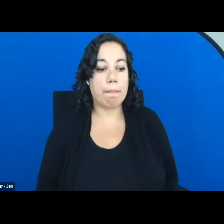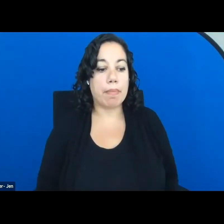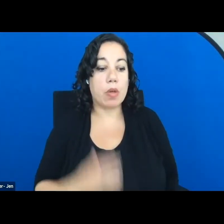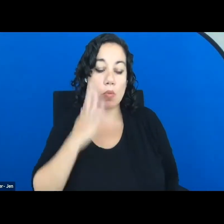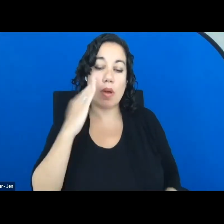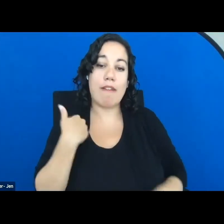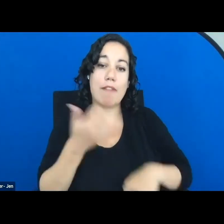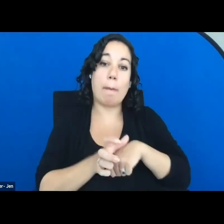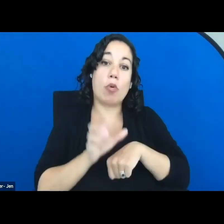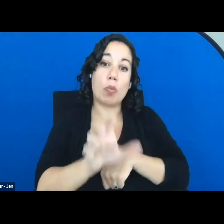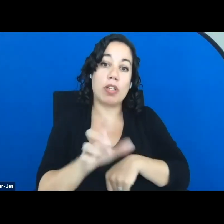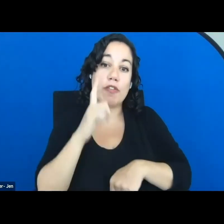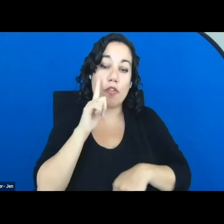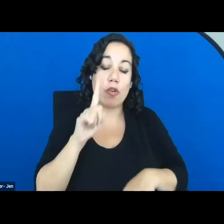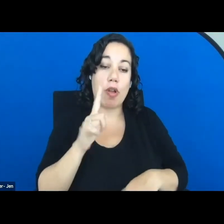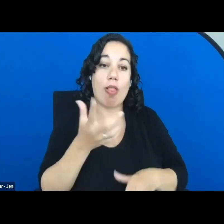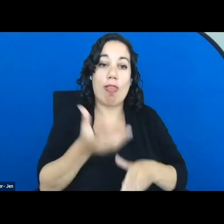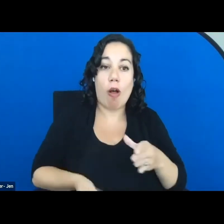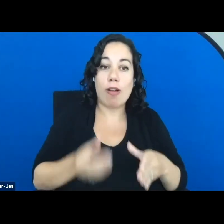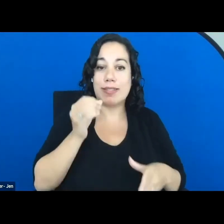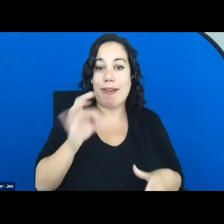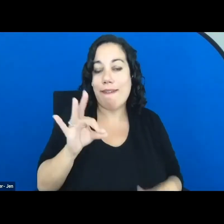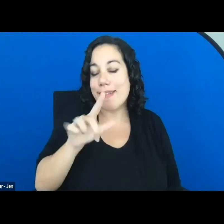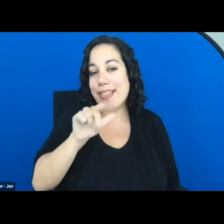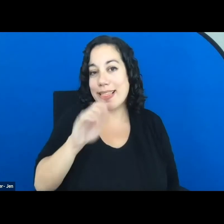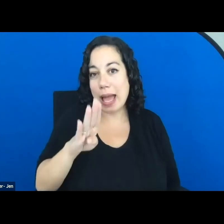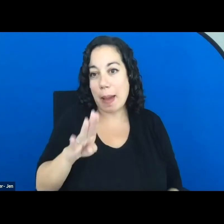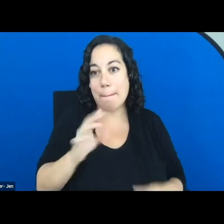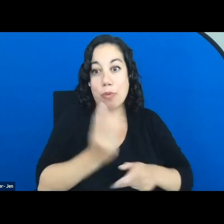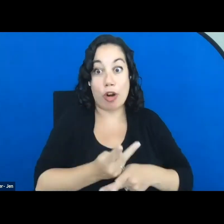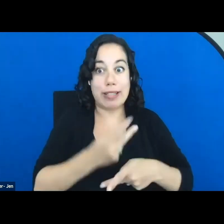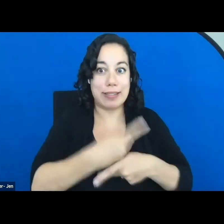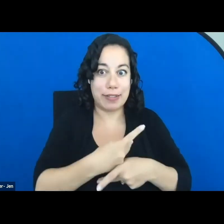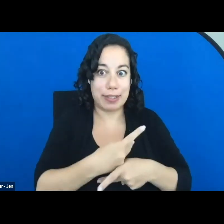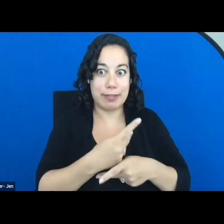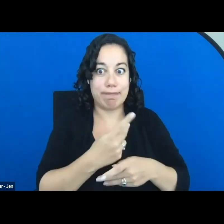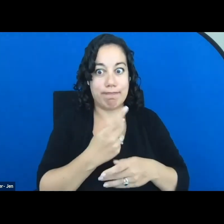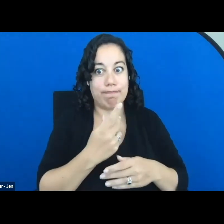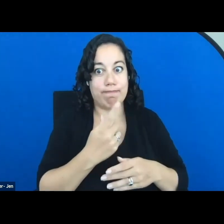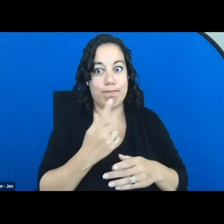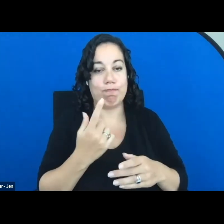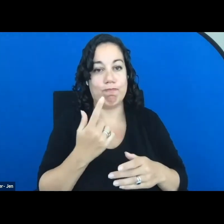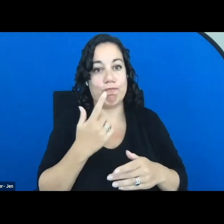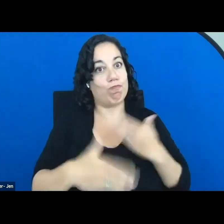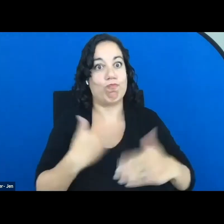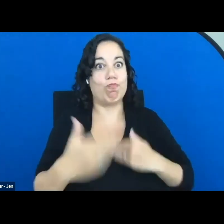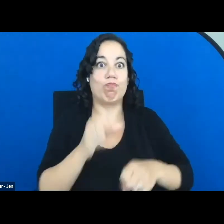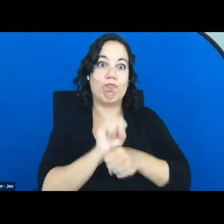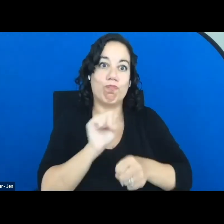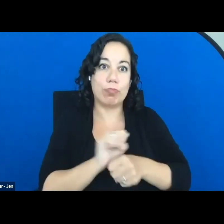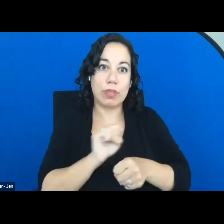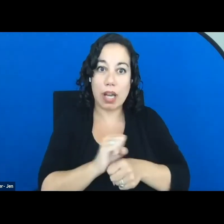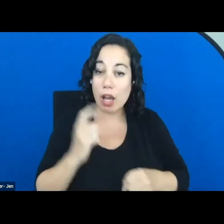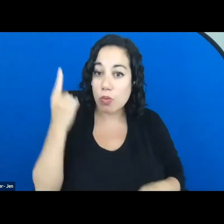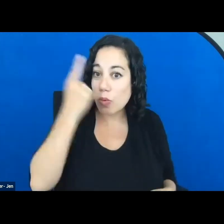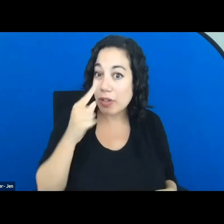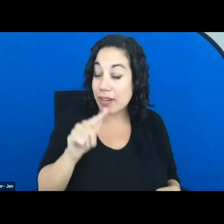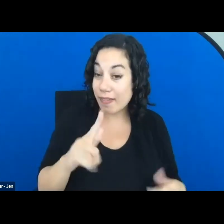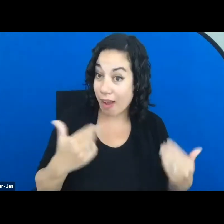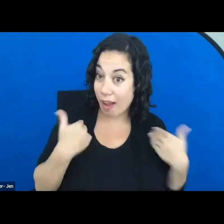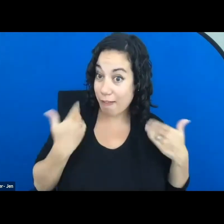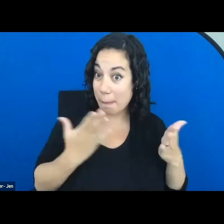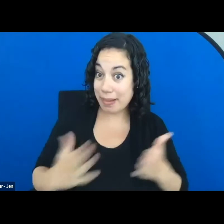will look for loss of lab productivity. Is there an idea of how that will be operationalized?